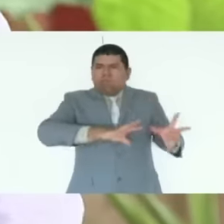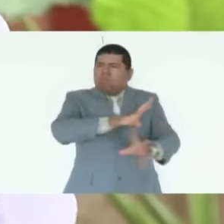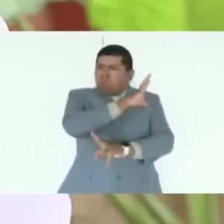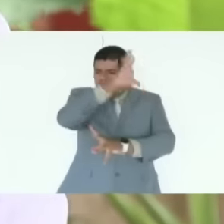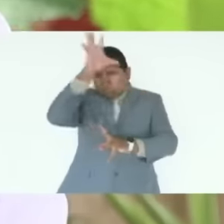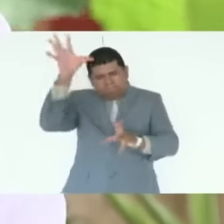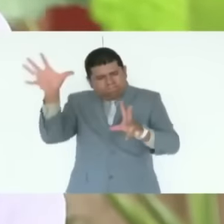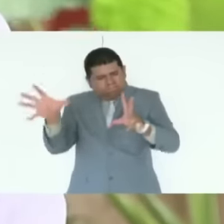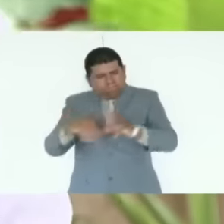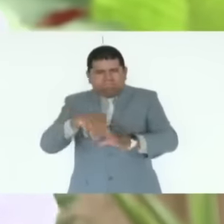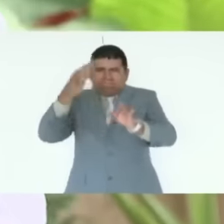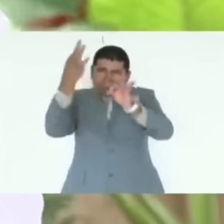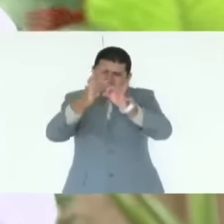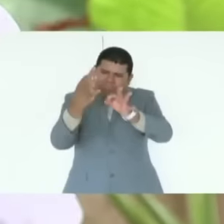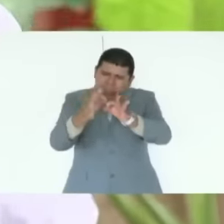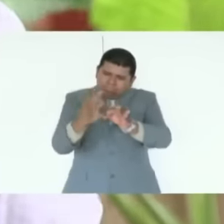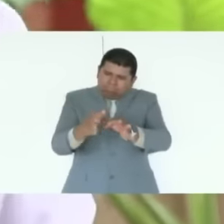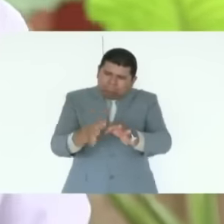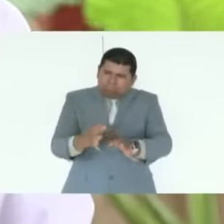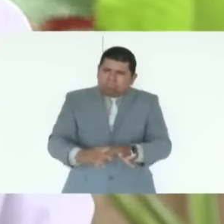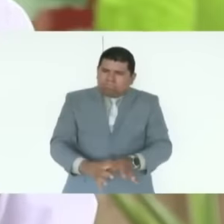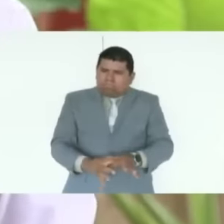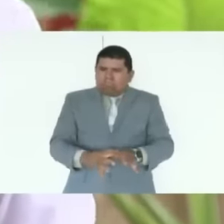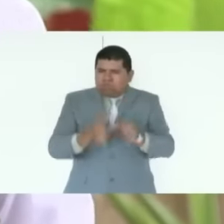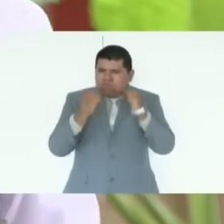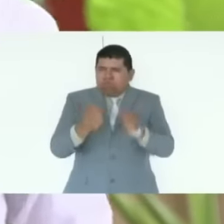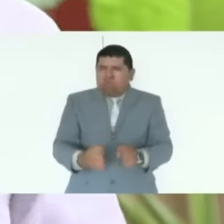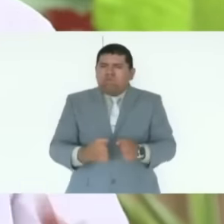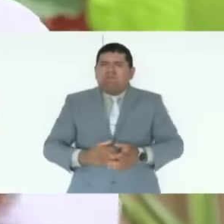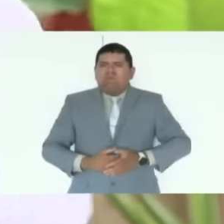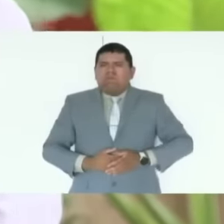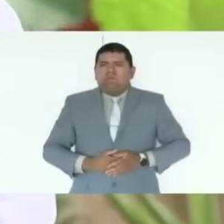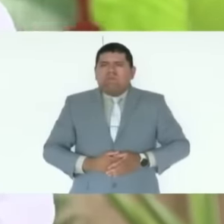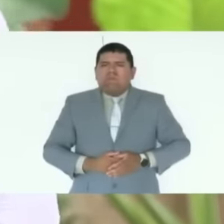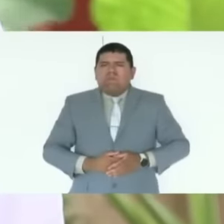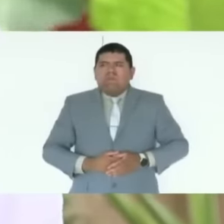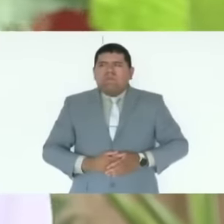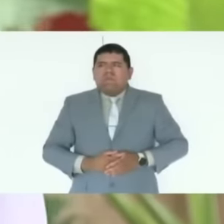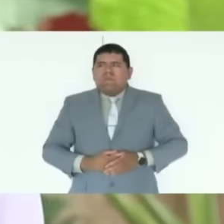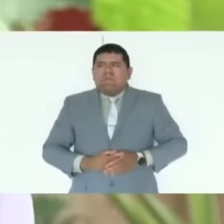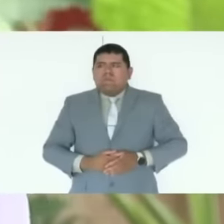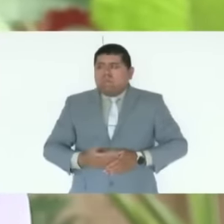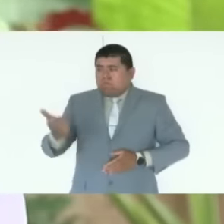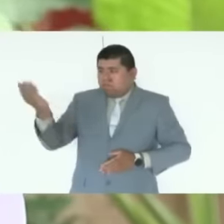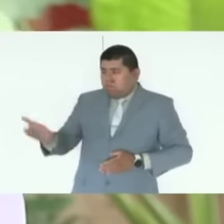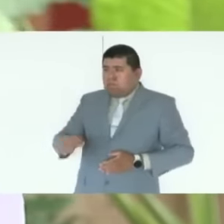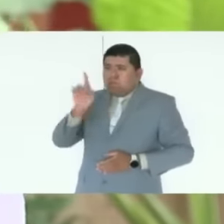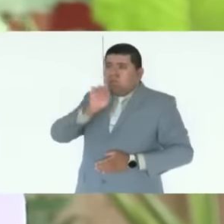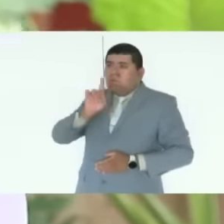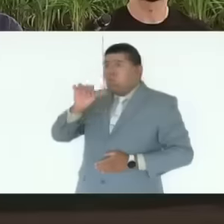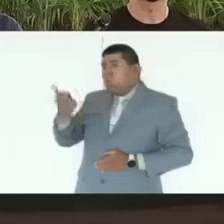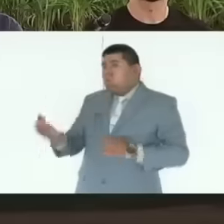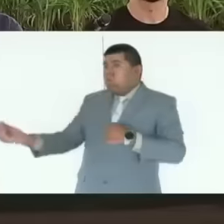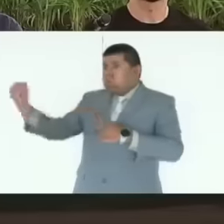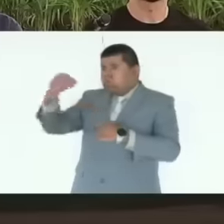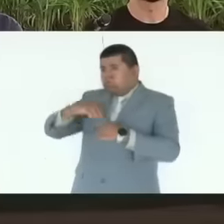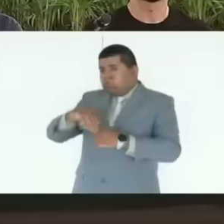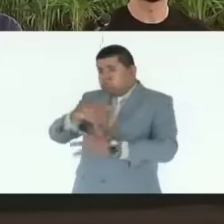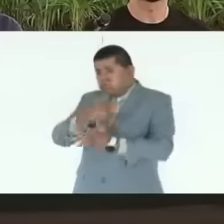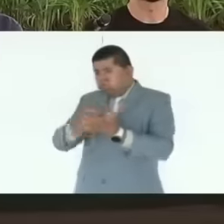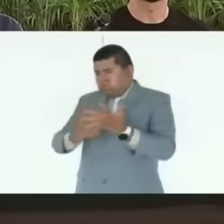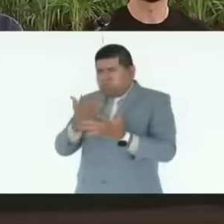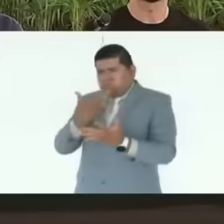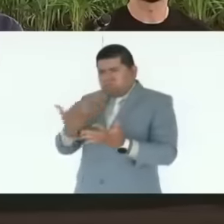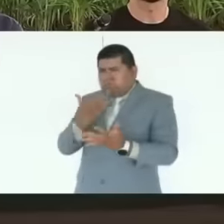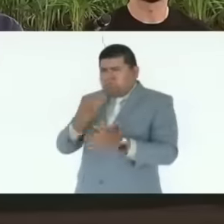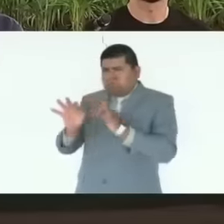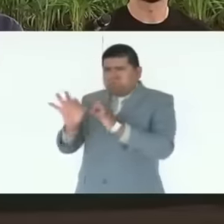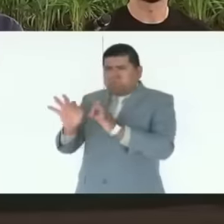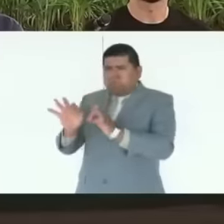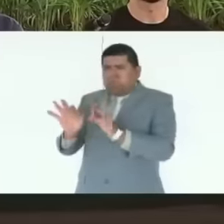He has already added other programs. Imagine that from